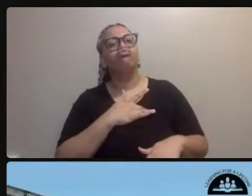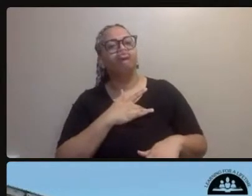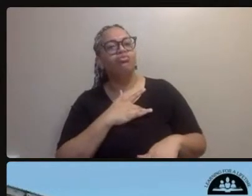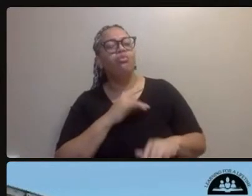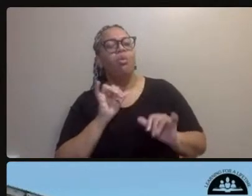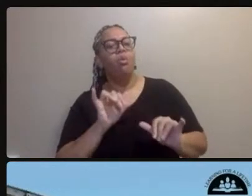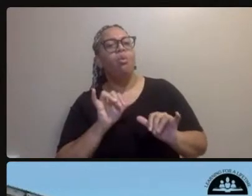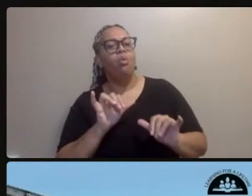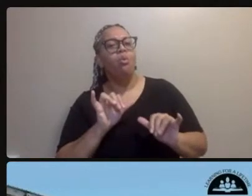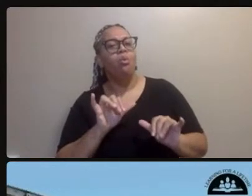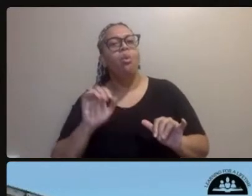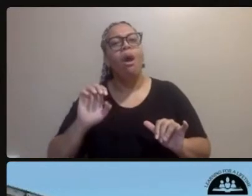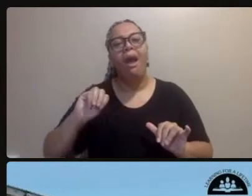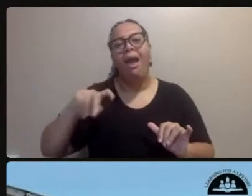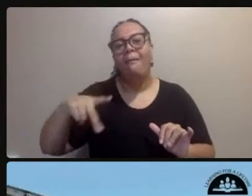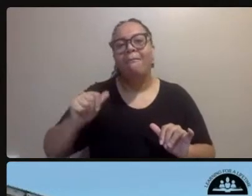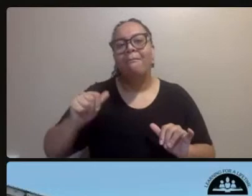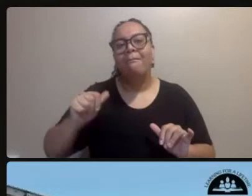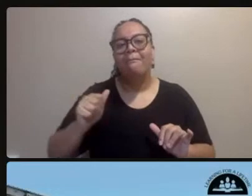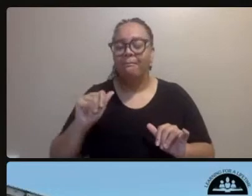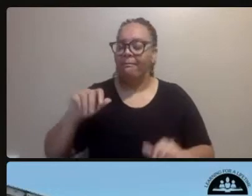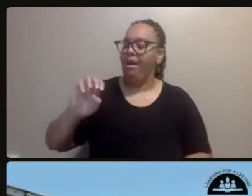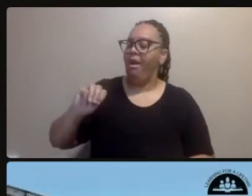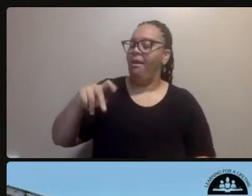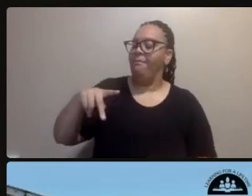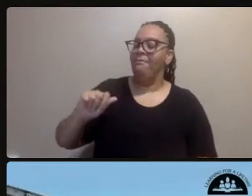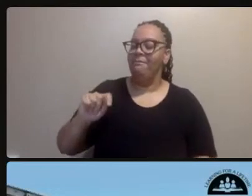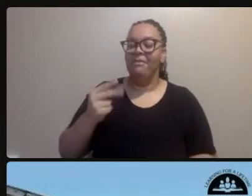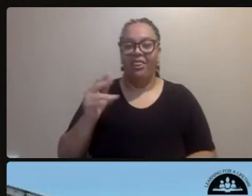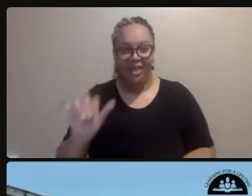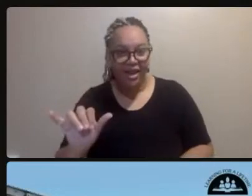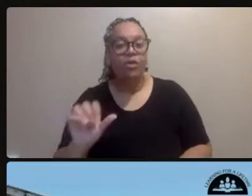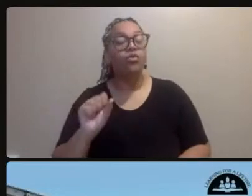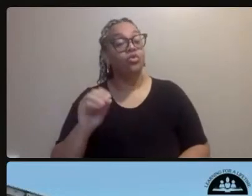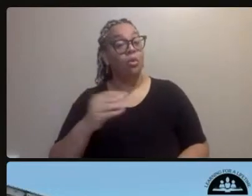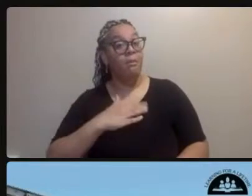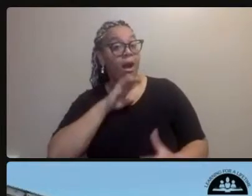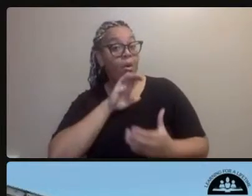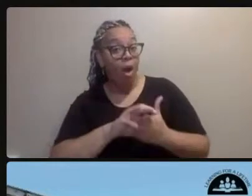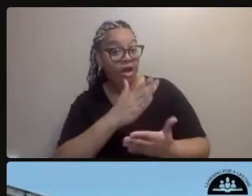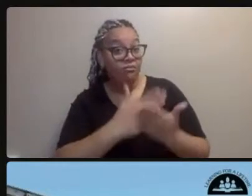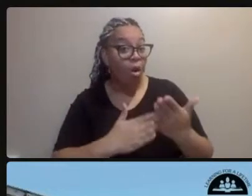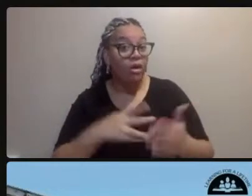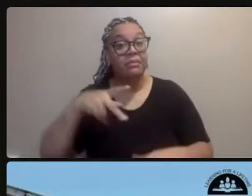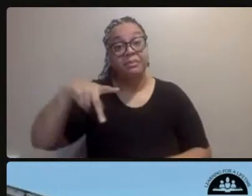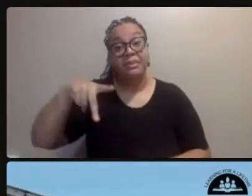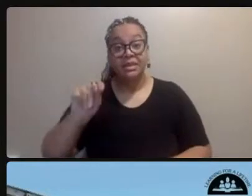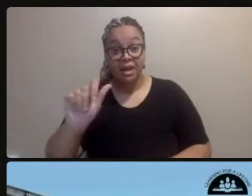YOU LOOK AT THE NUMBERS AND